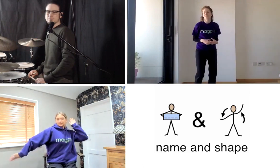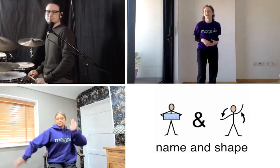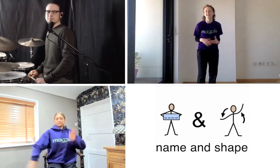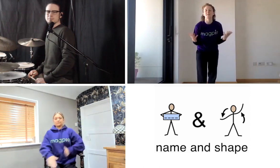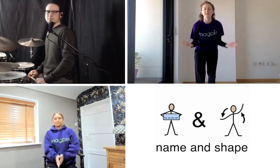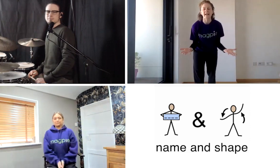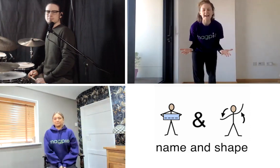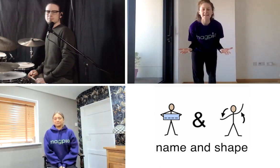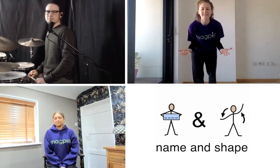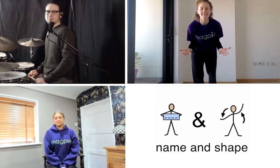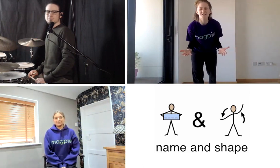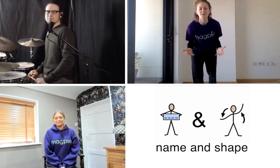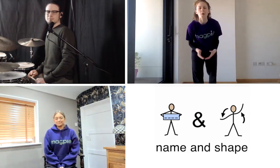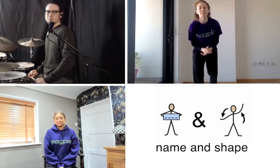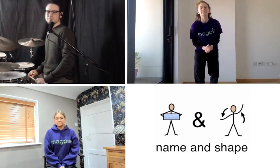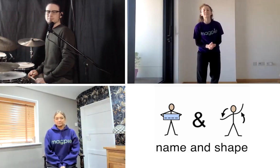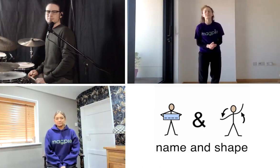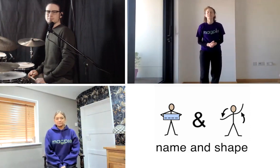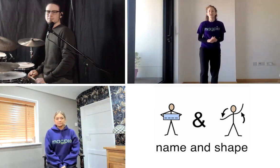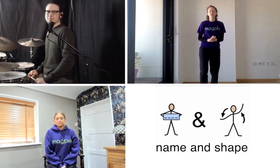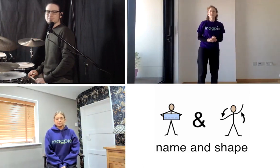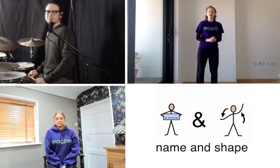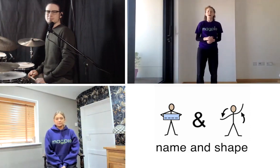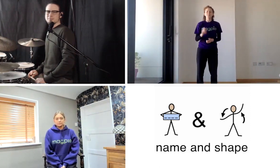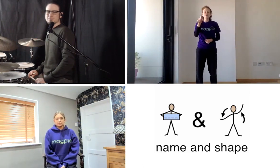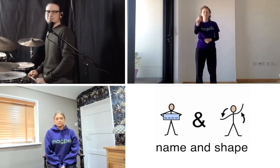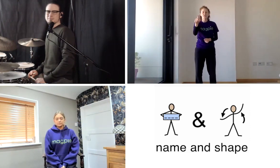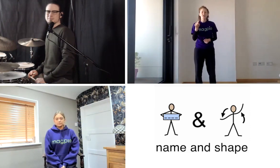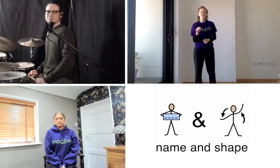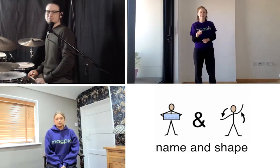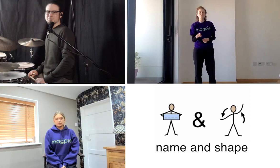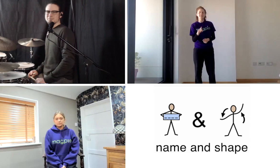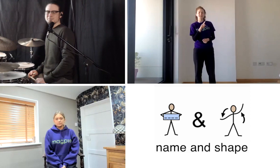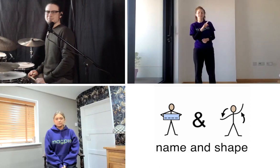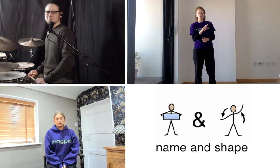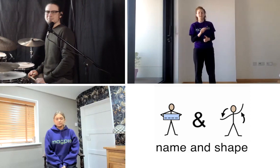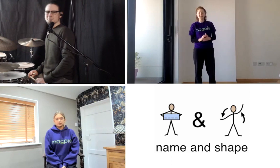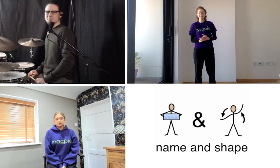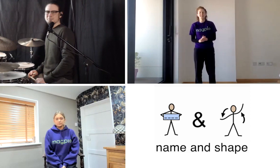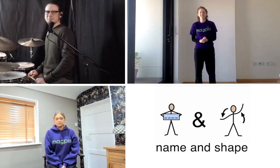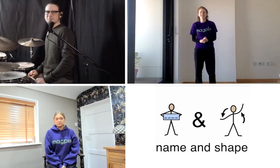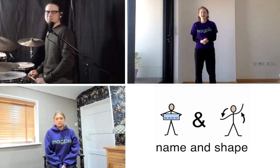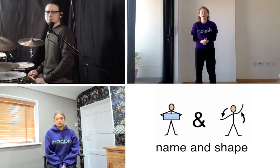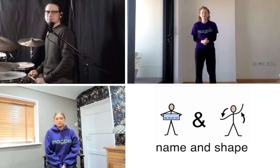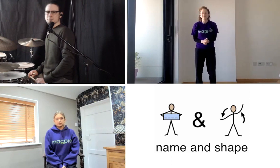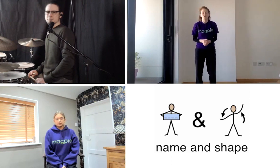and it can be anything that you want and we will go around our screen and everyone